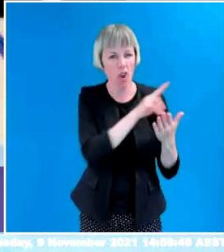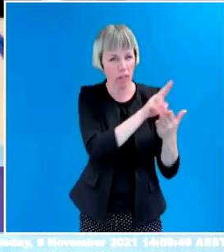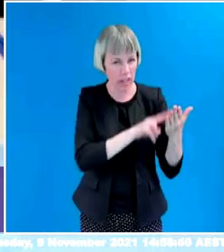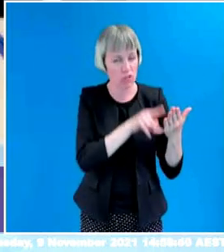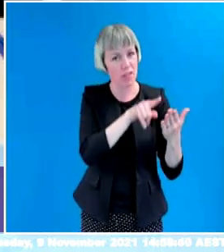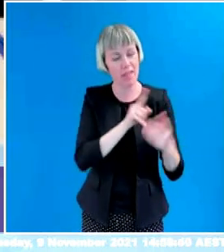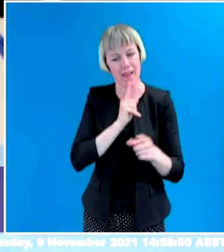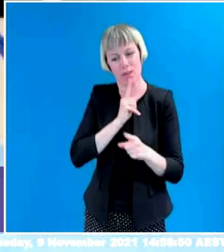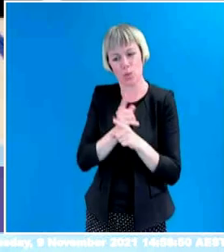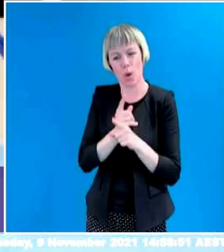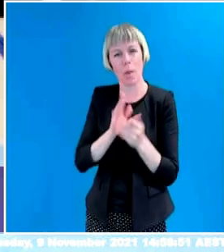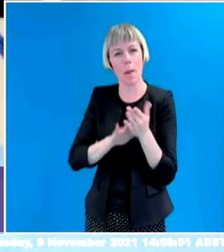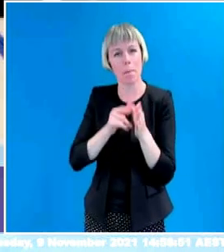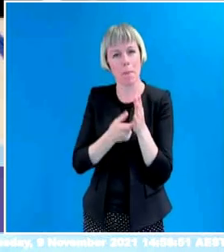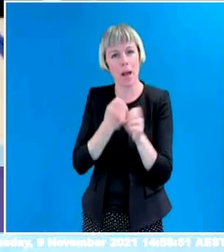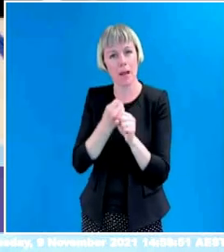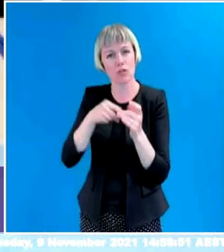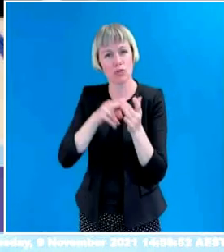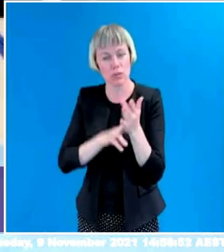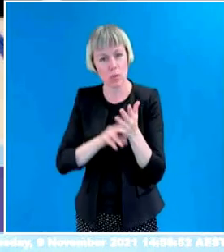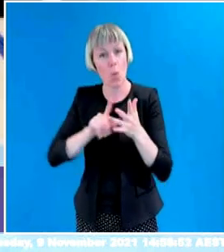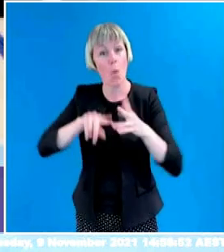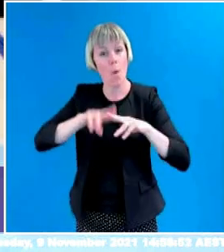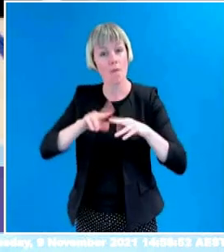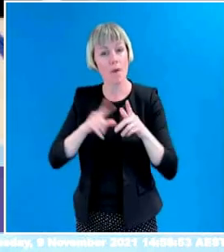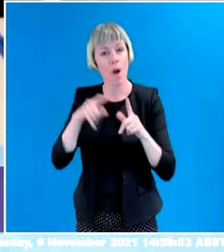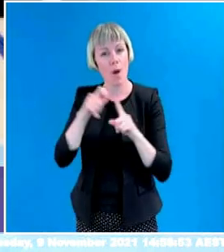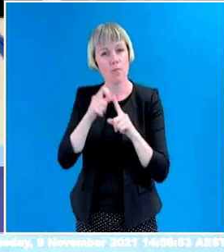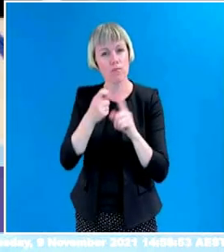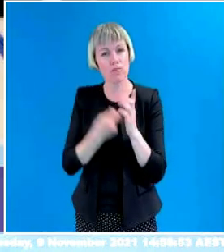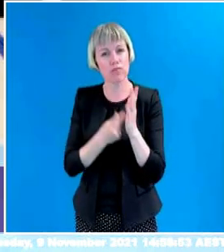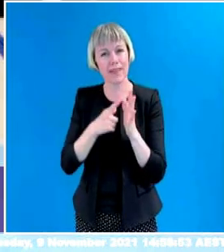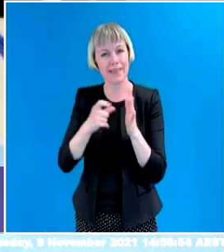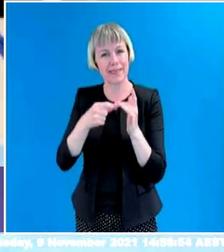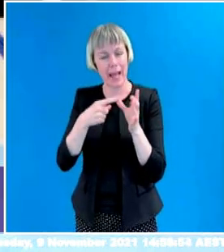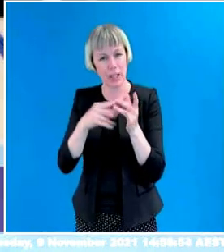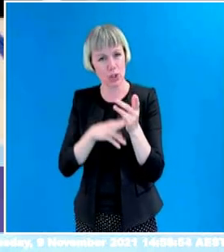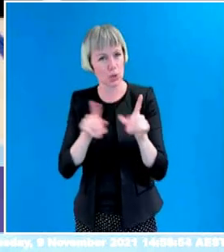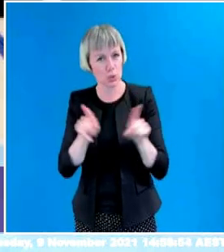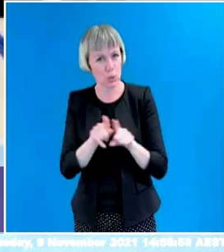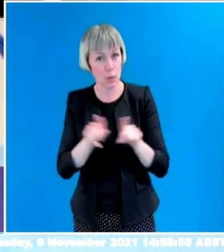So it is not simply something from Europe but it has found its way, I would